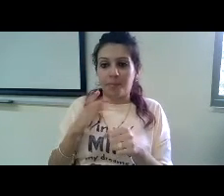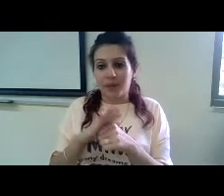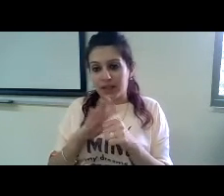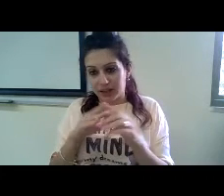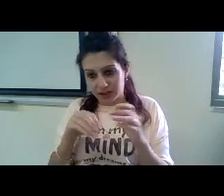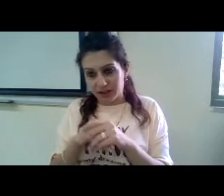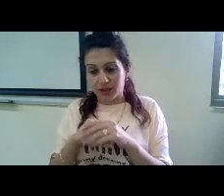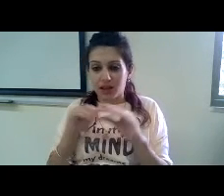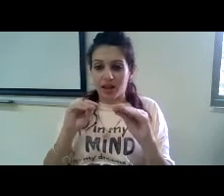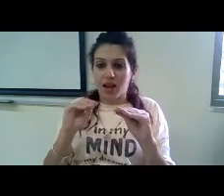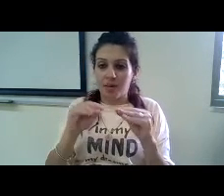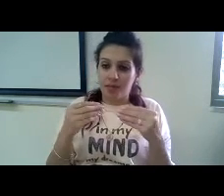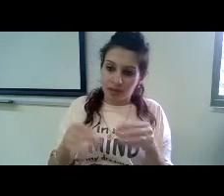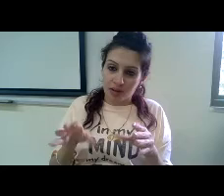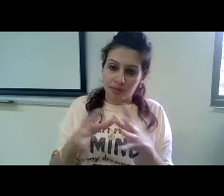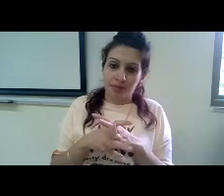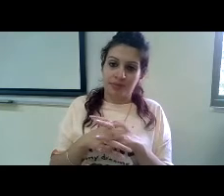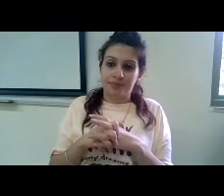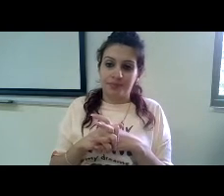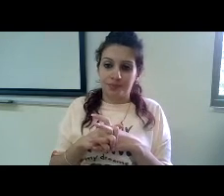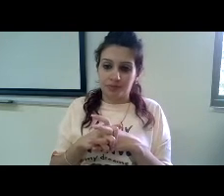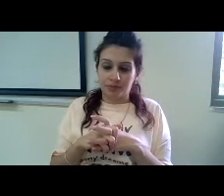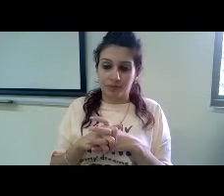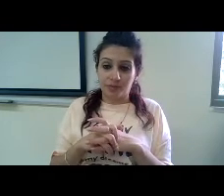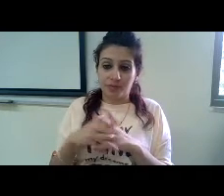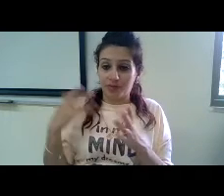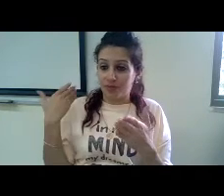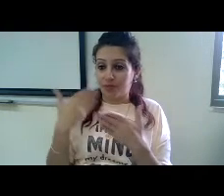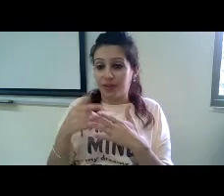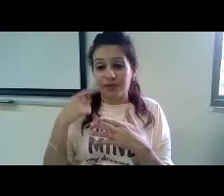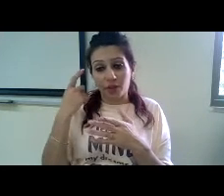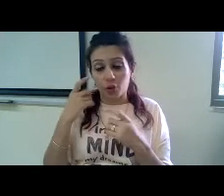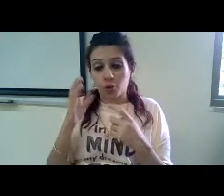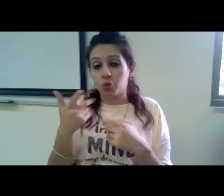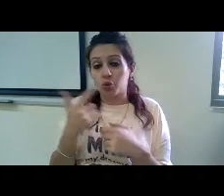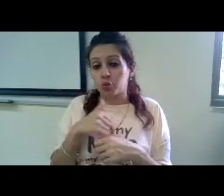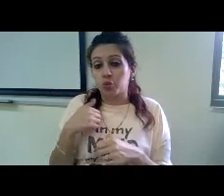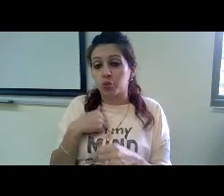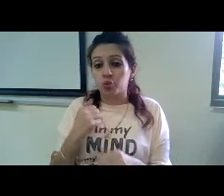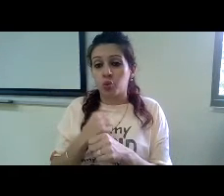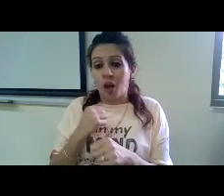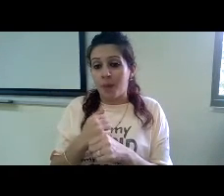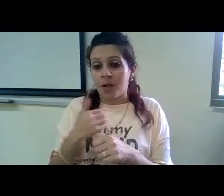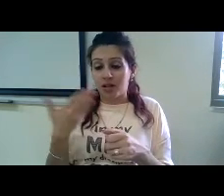that the efficiency of this emergency schooling at home very much depended